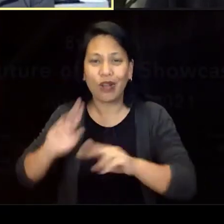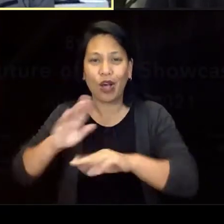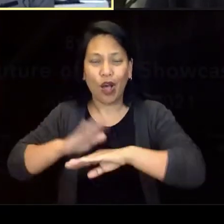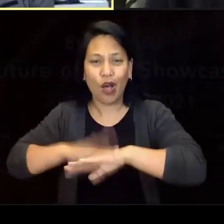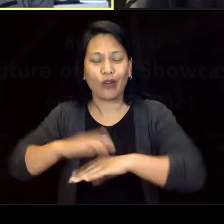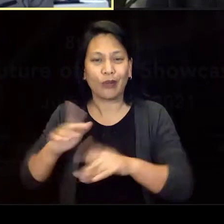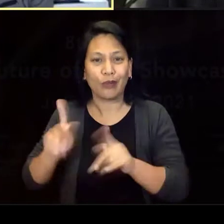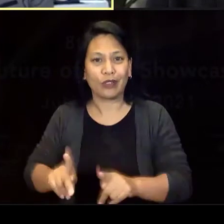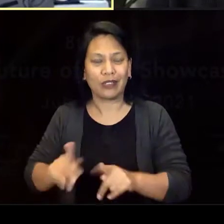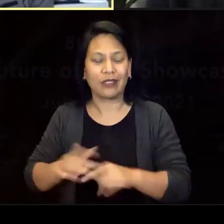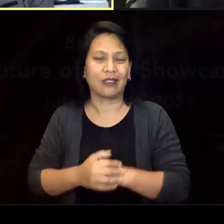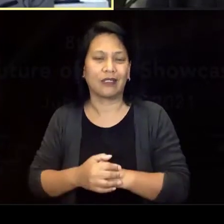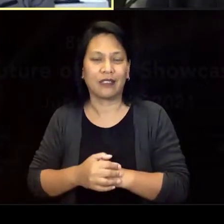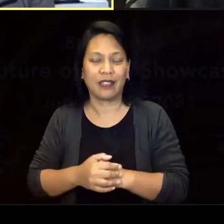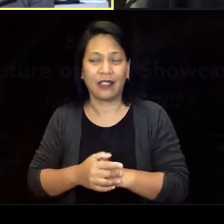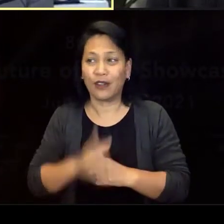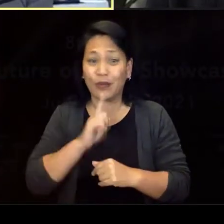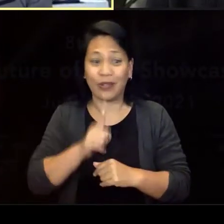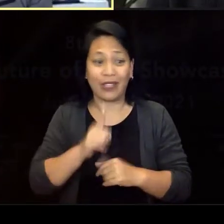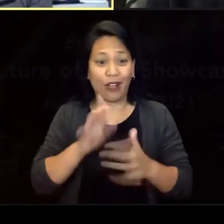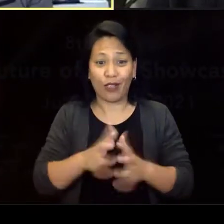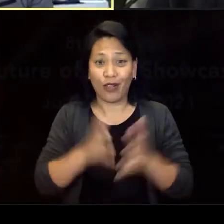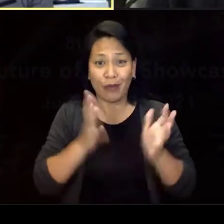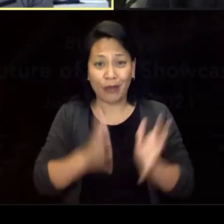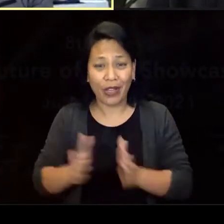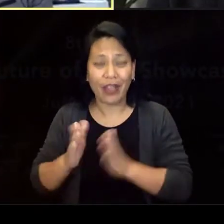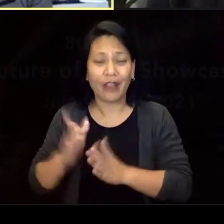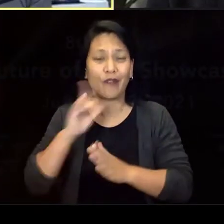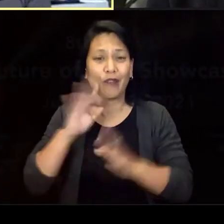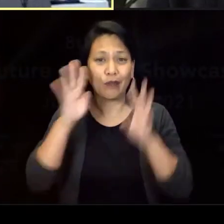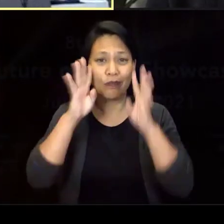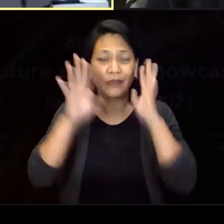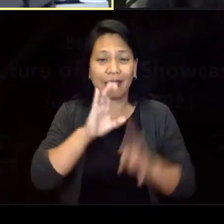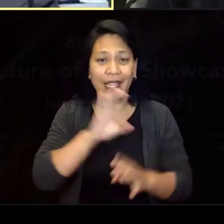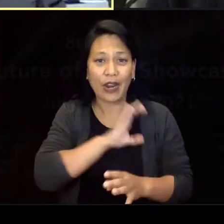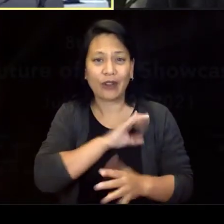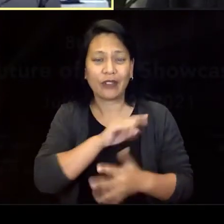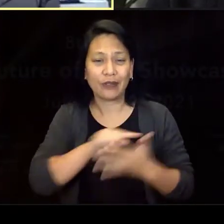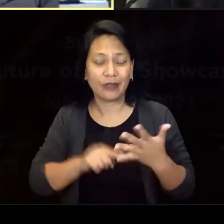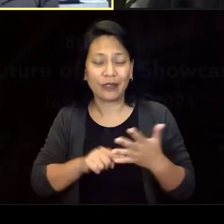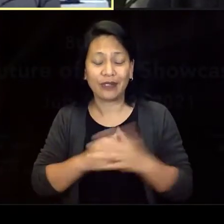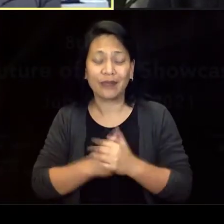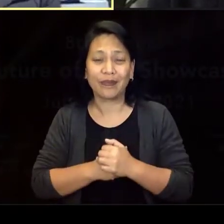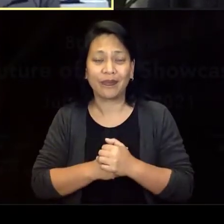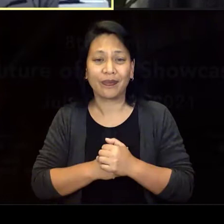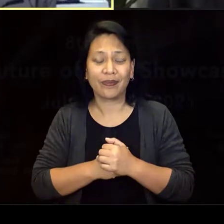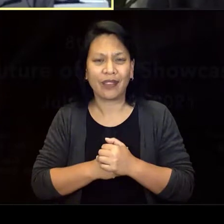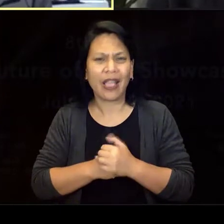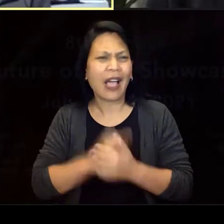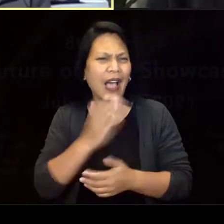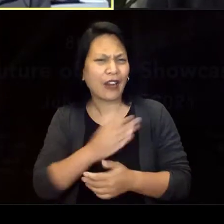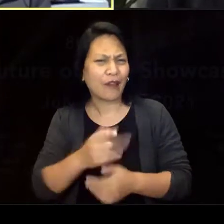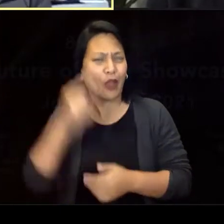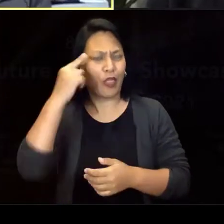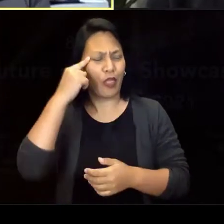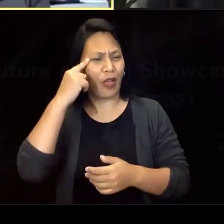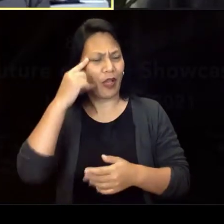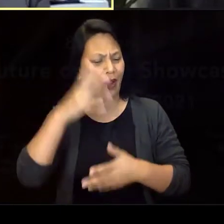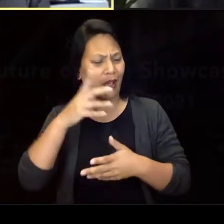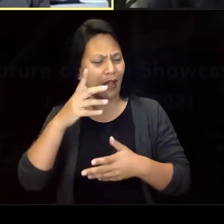these characters that -- it's so, it's so wild. I actually had never really thought about it until I kind of started working in it.